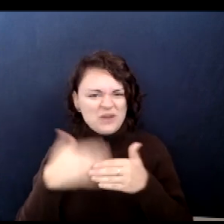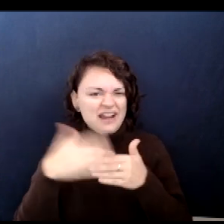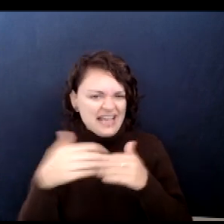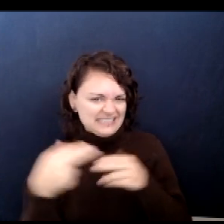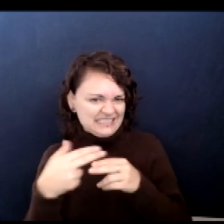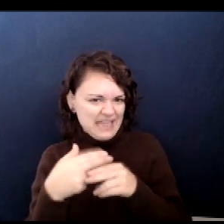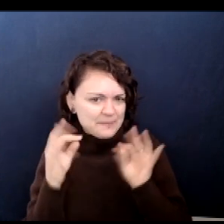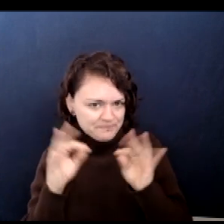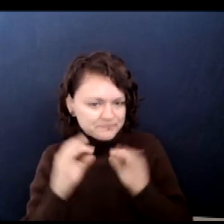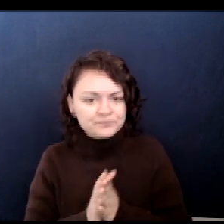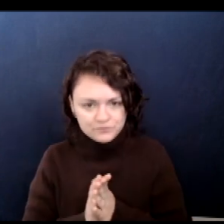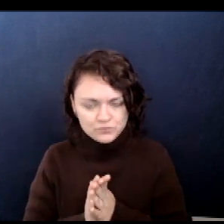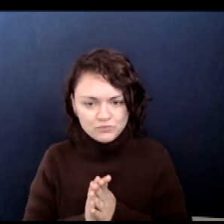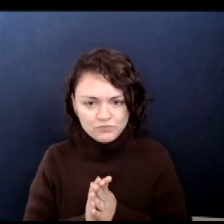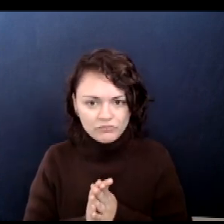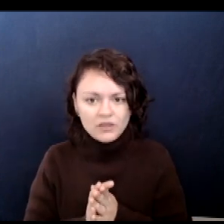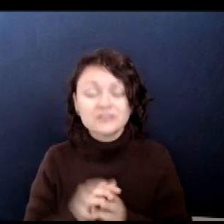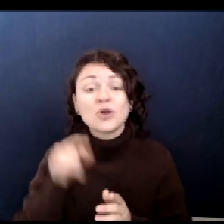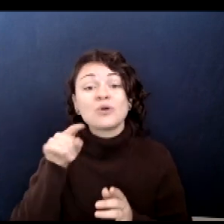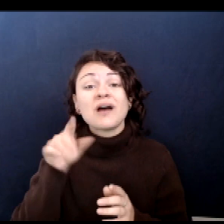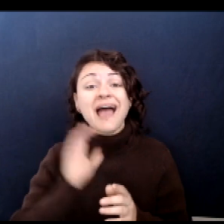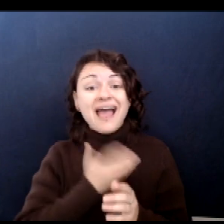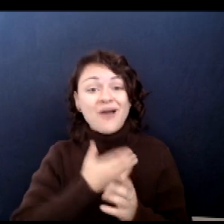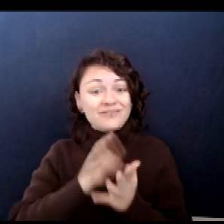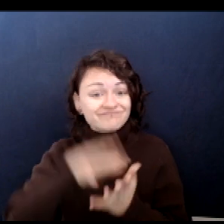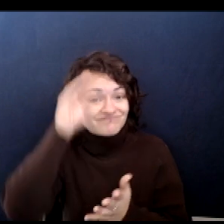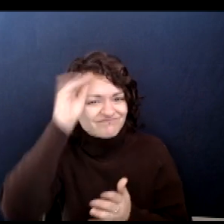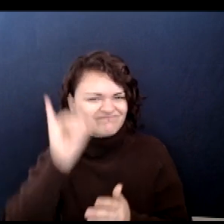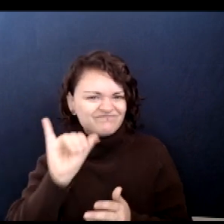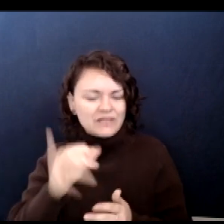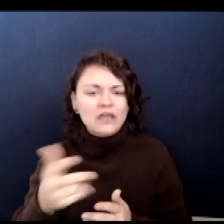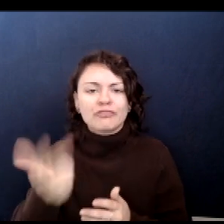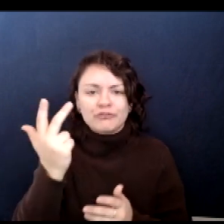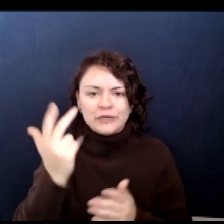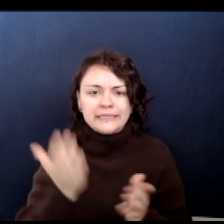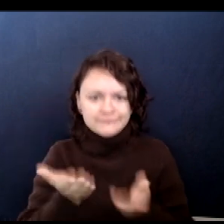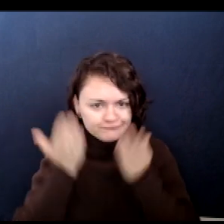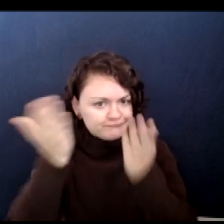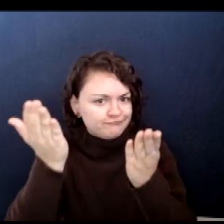We have three key recommendations. I think again, these are very much consistent with